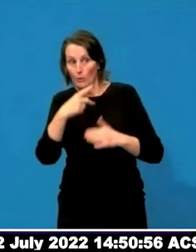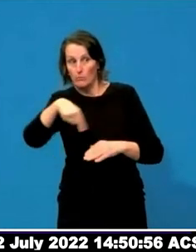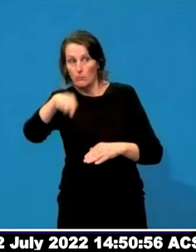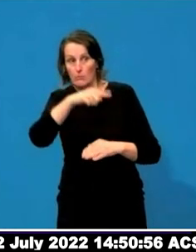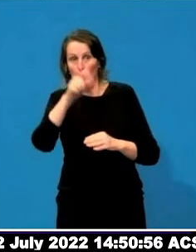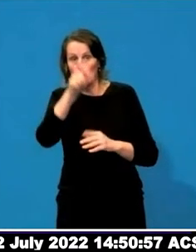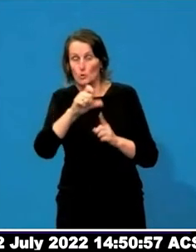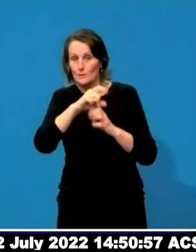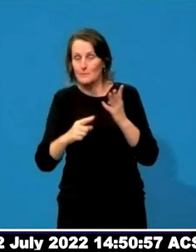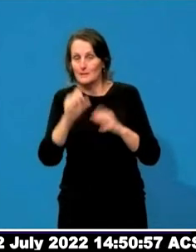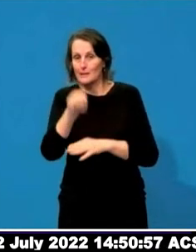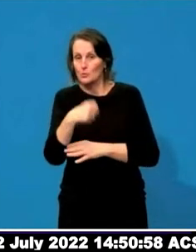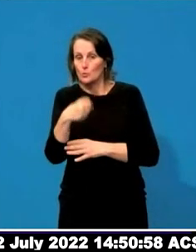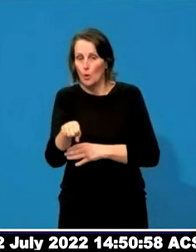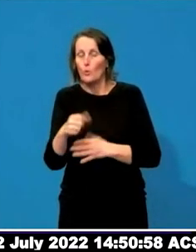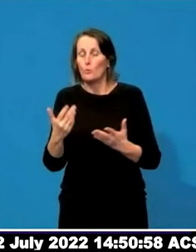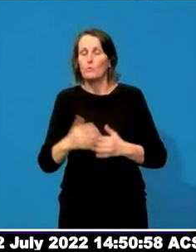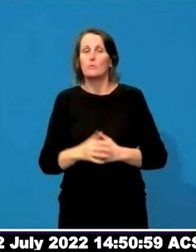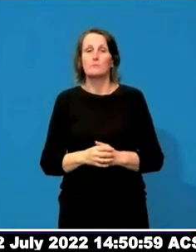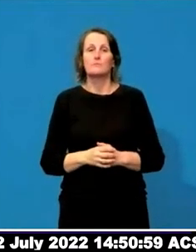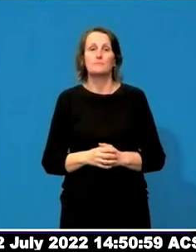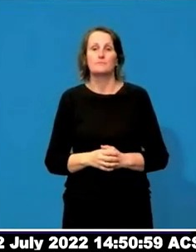And what's the administrative time taken